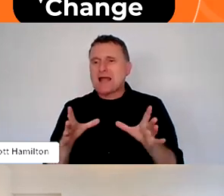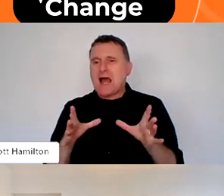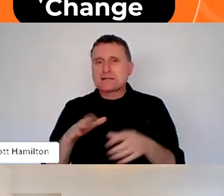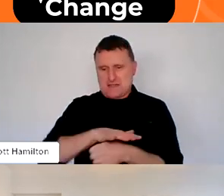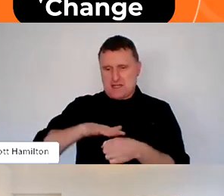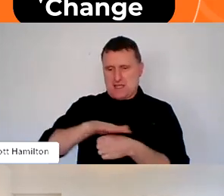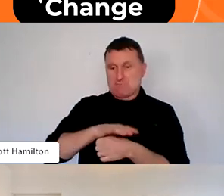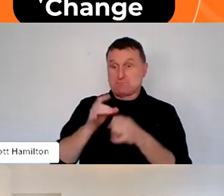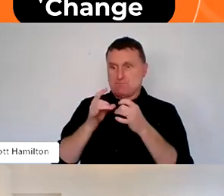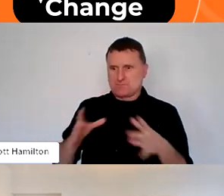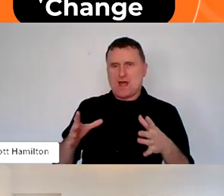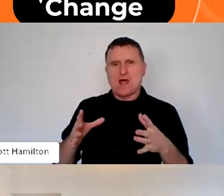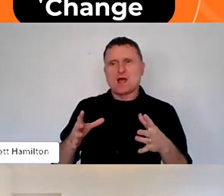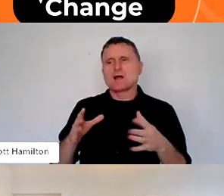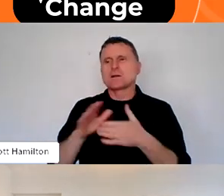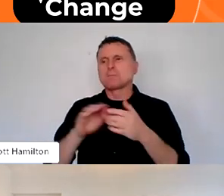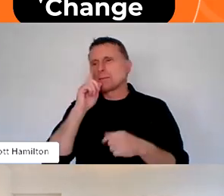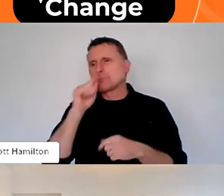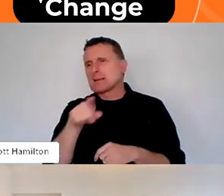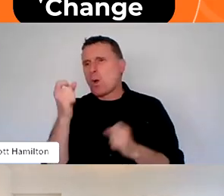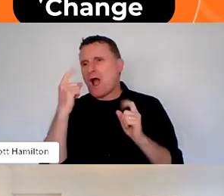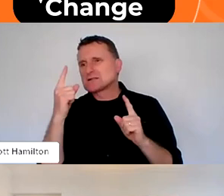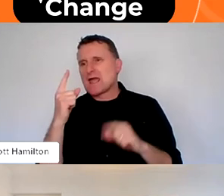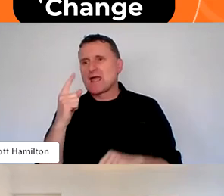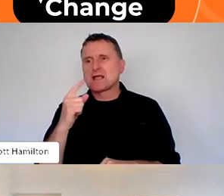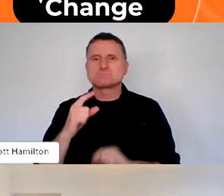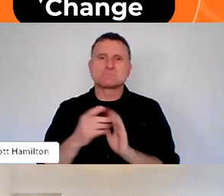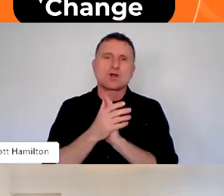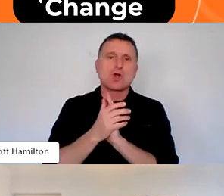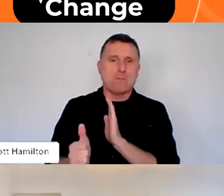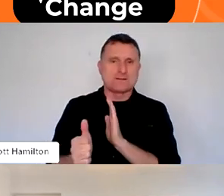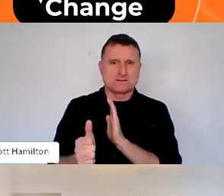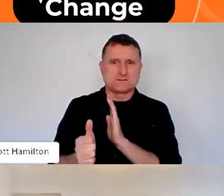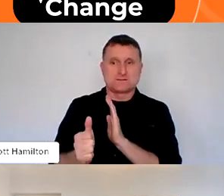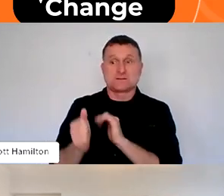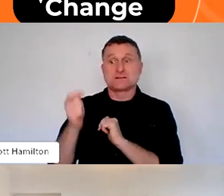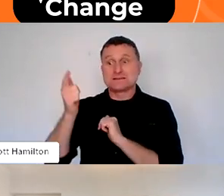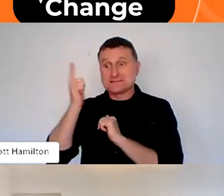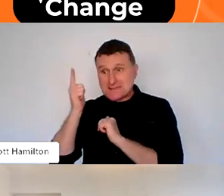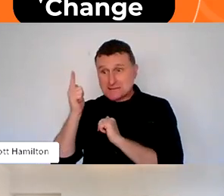the presumption of competence, that teachers need to believe that